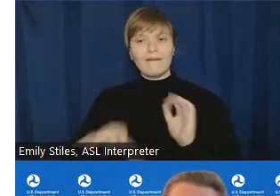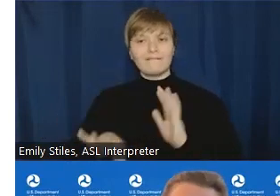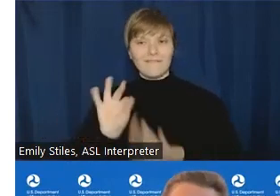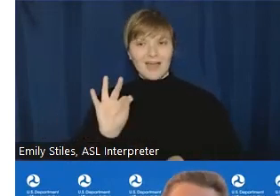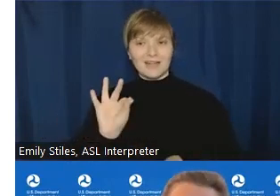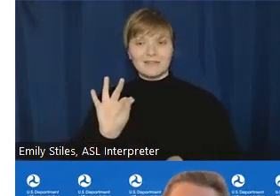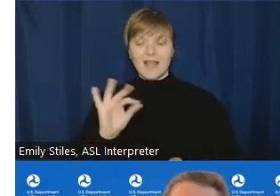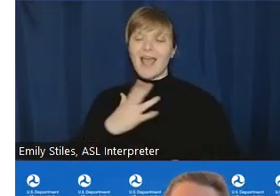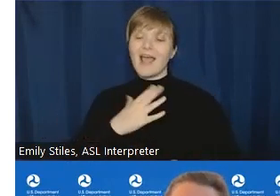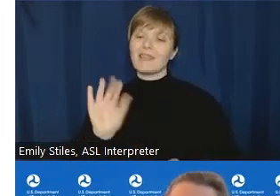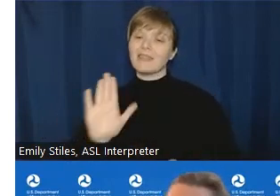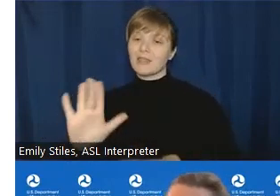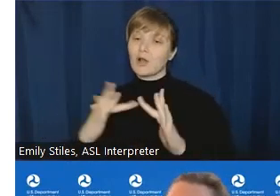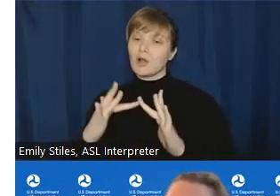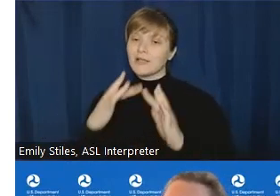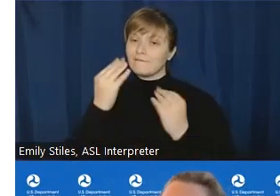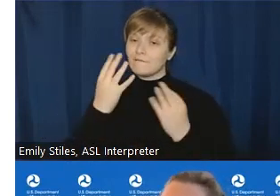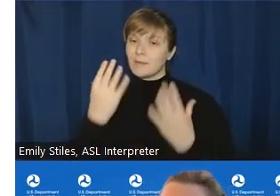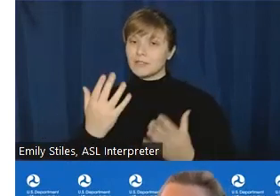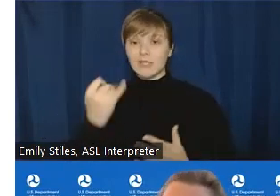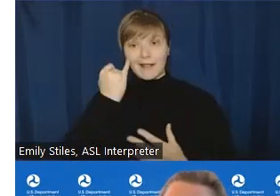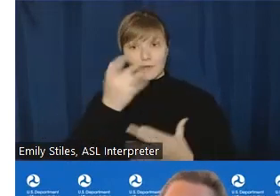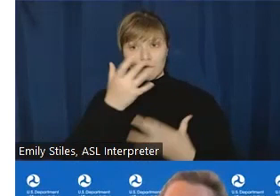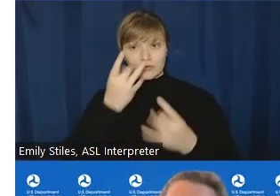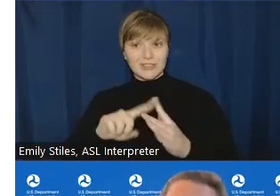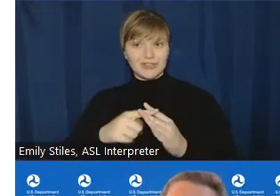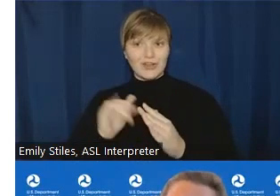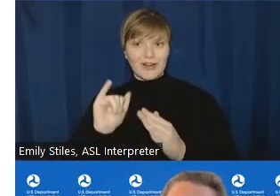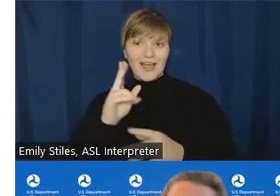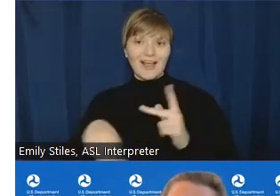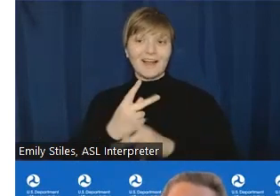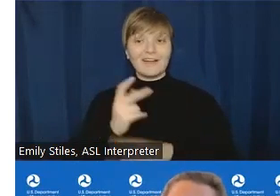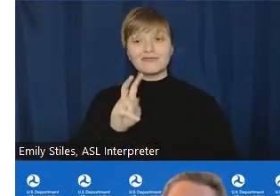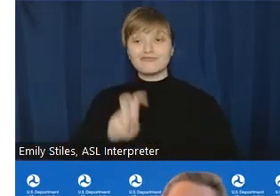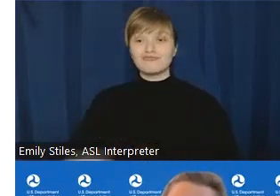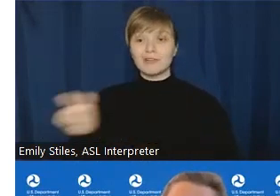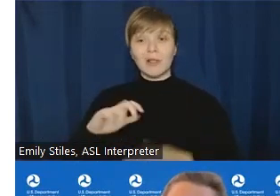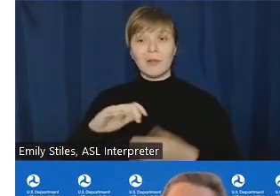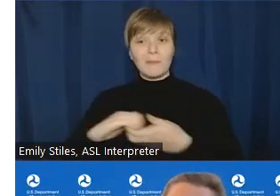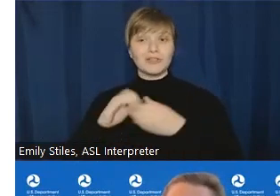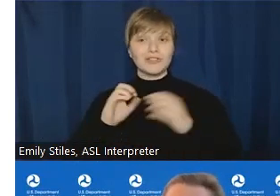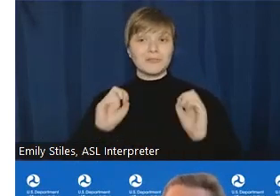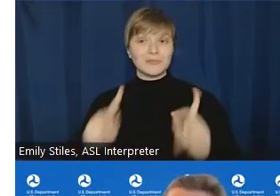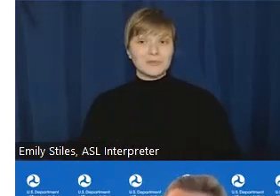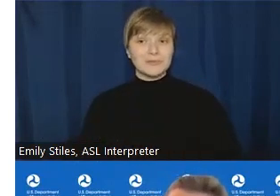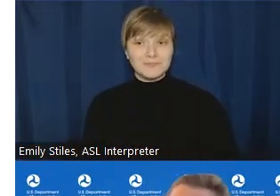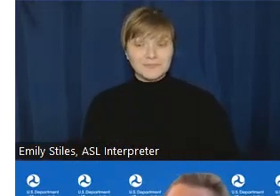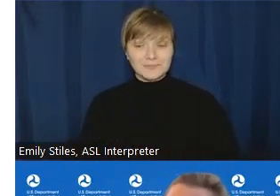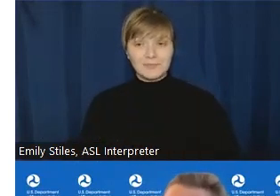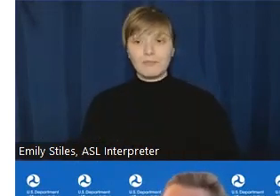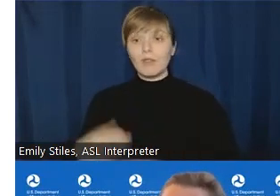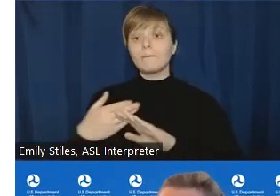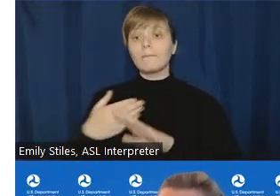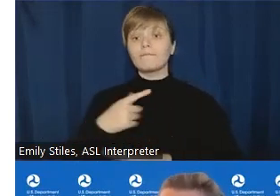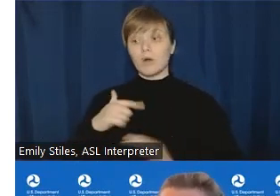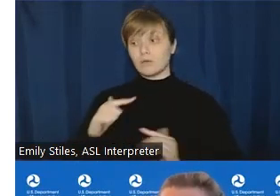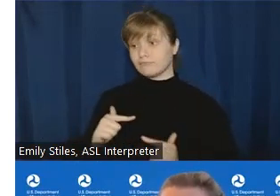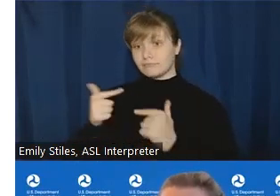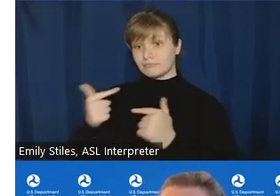information, if you’re interested in starting up transportation partnership opportunities. And before I turn it over to my HHS colleague,